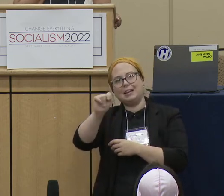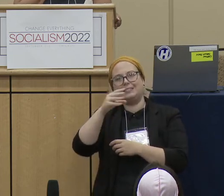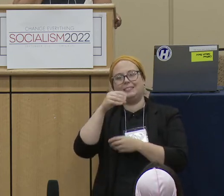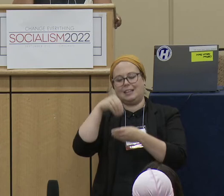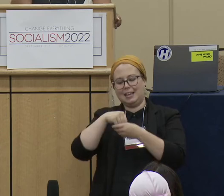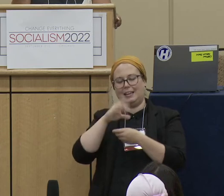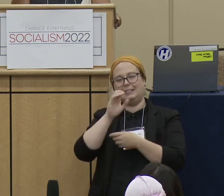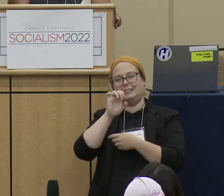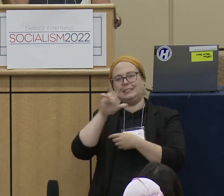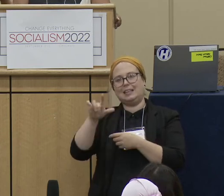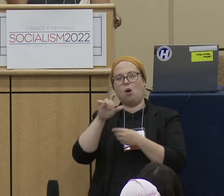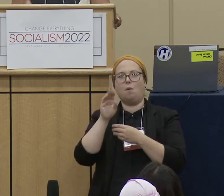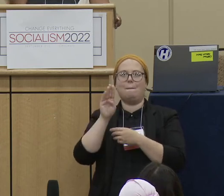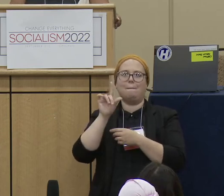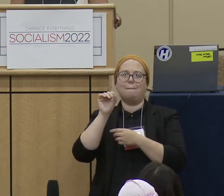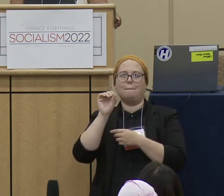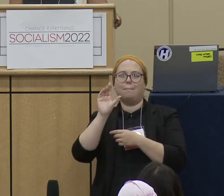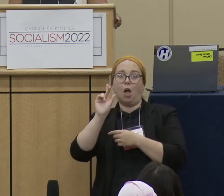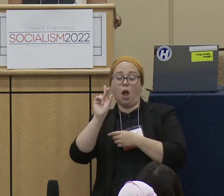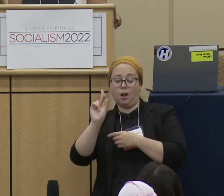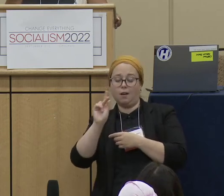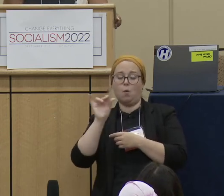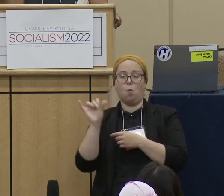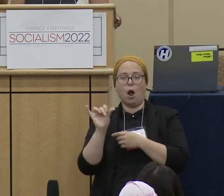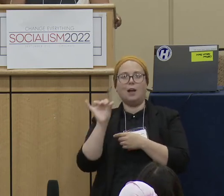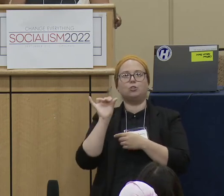In Cell Block Y. That was a minimum security prison, but a